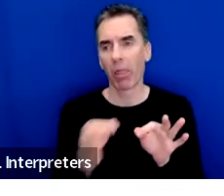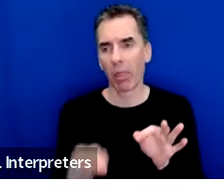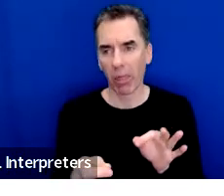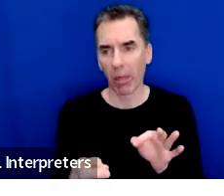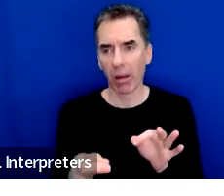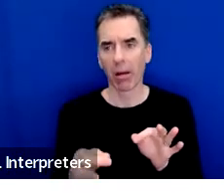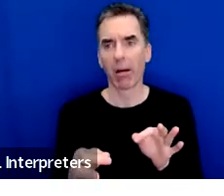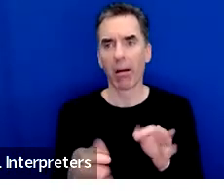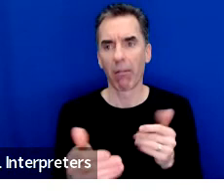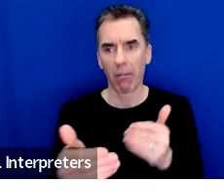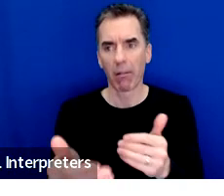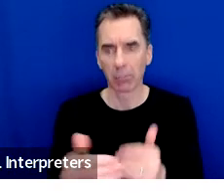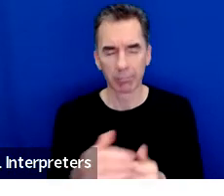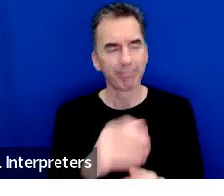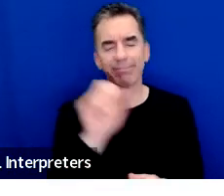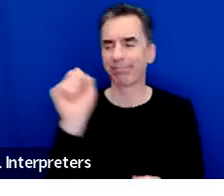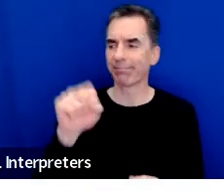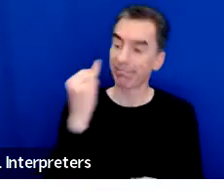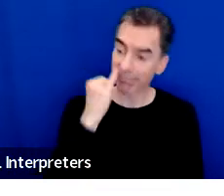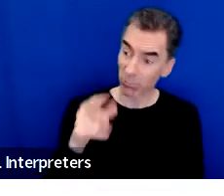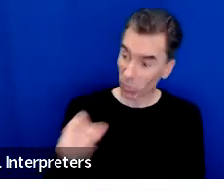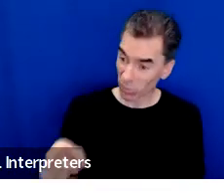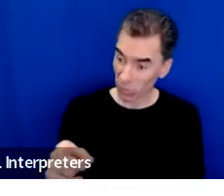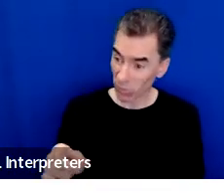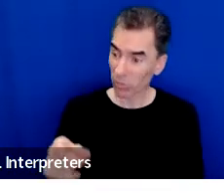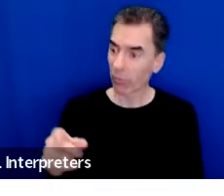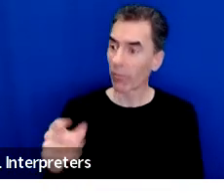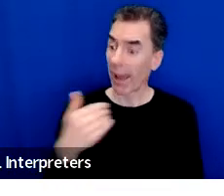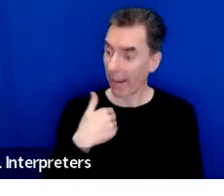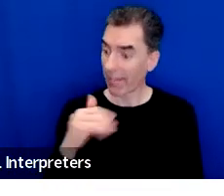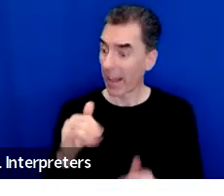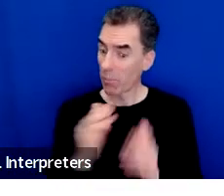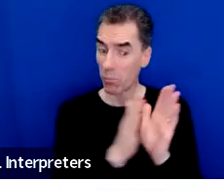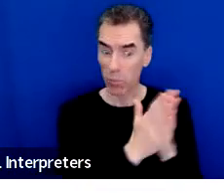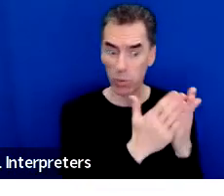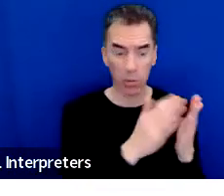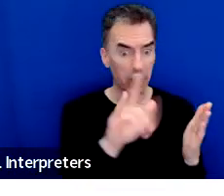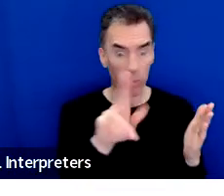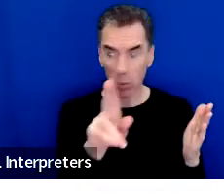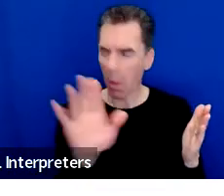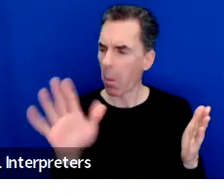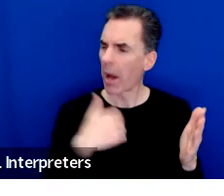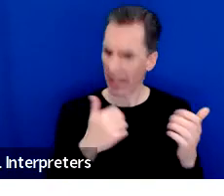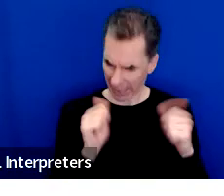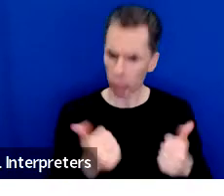So if you have a text that we've marked as unavailable or we can continue to try to get those text for you or